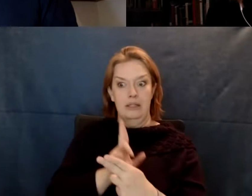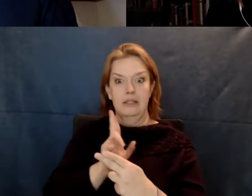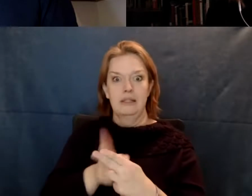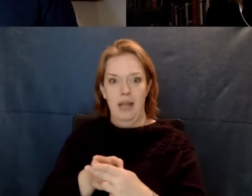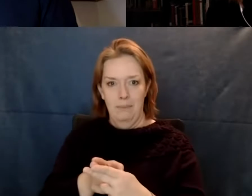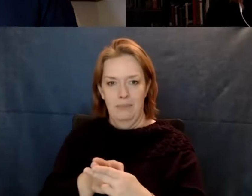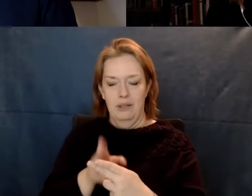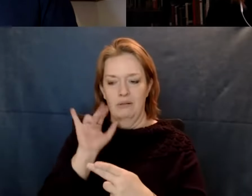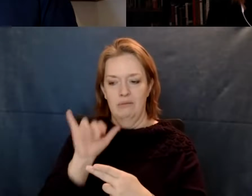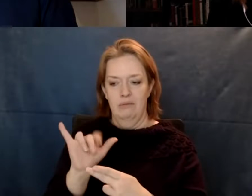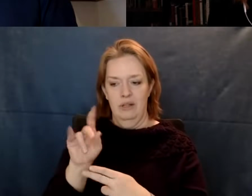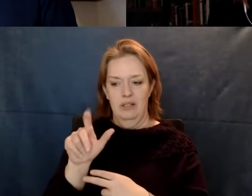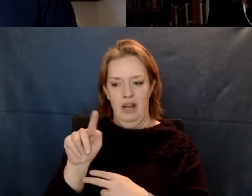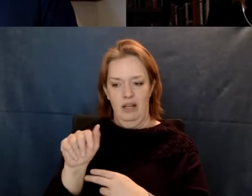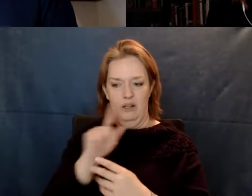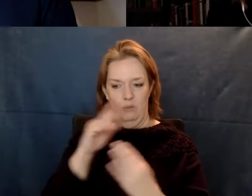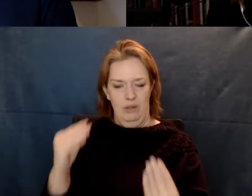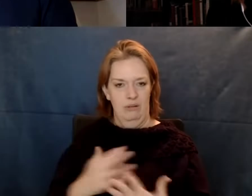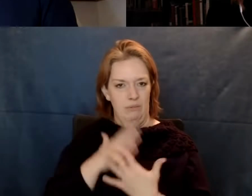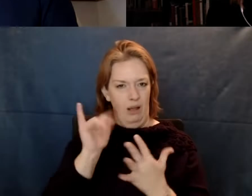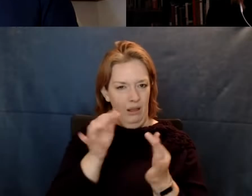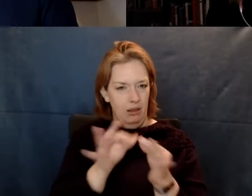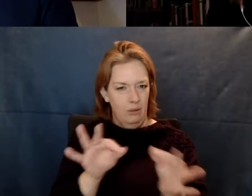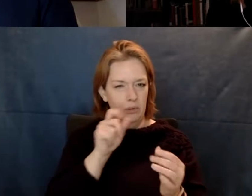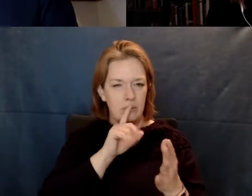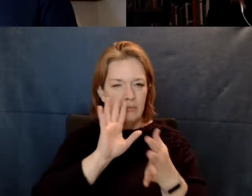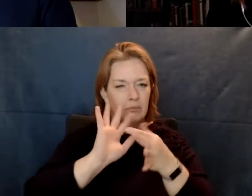Can you say anything about the connection between these moments when your language falls